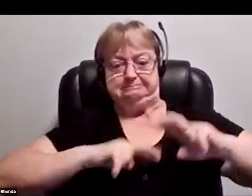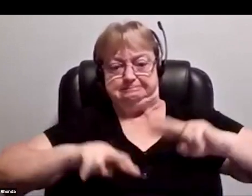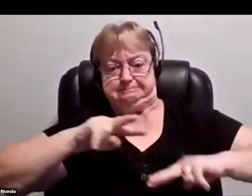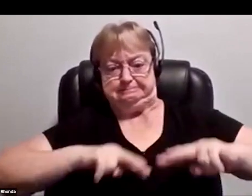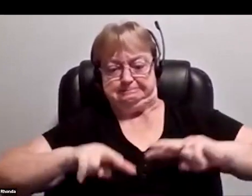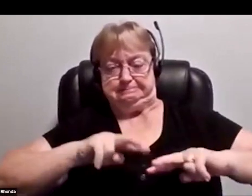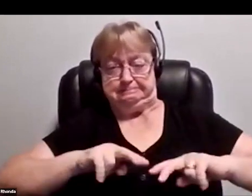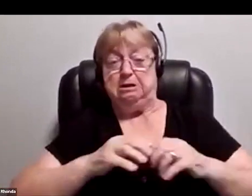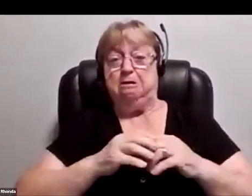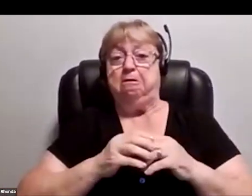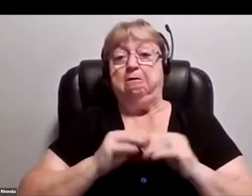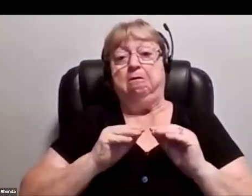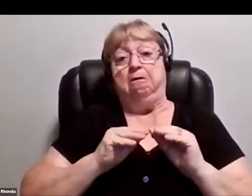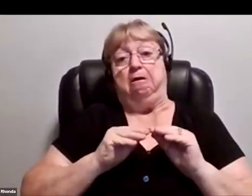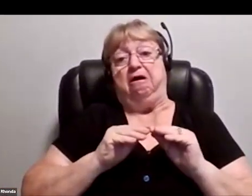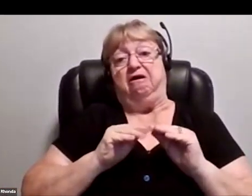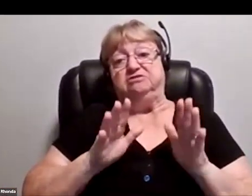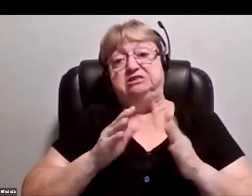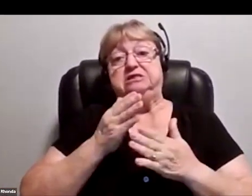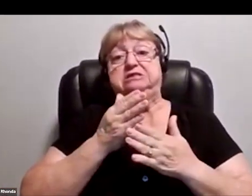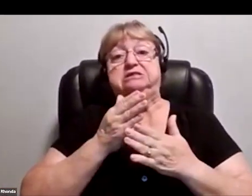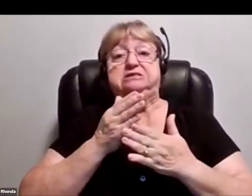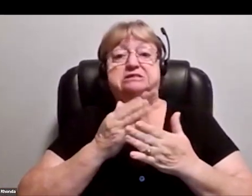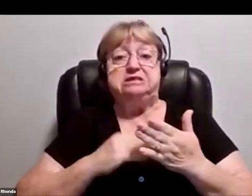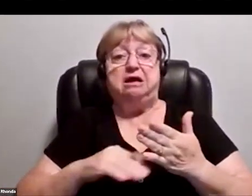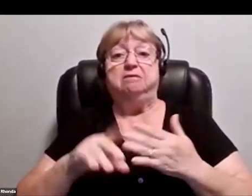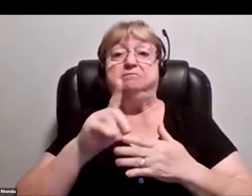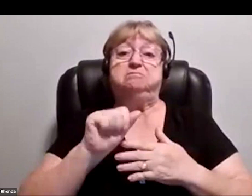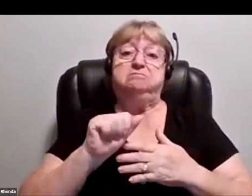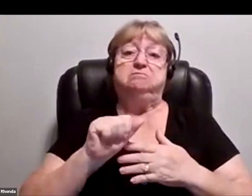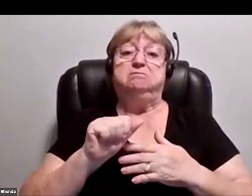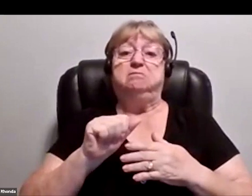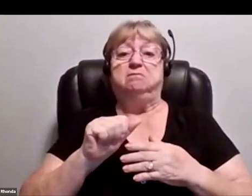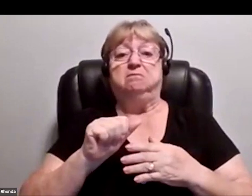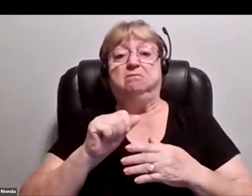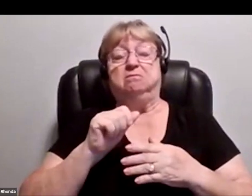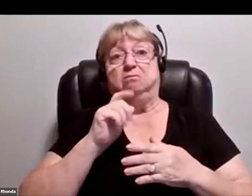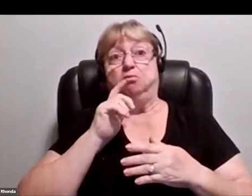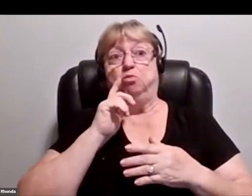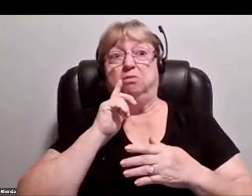Obviously, some disabilities are more problematic for the program than others.